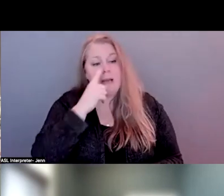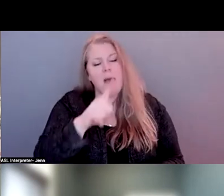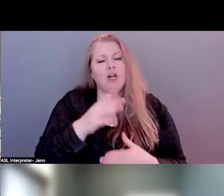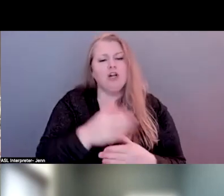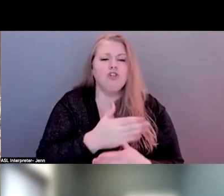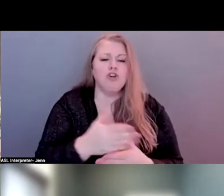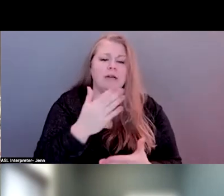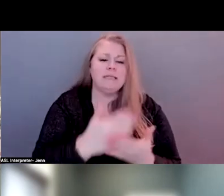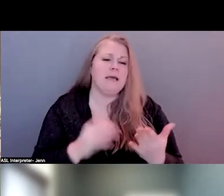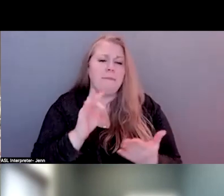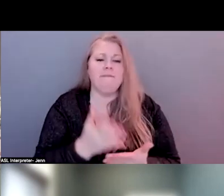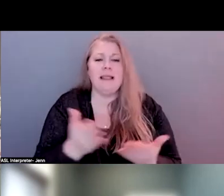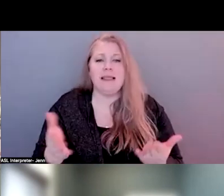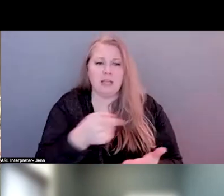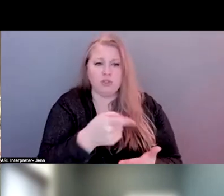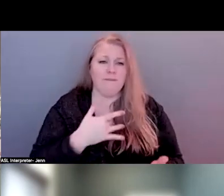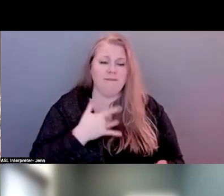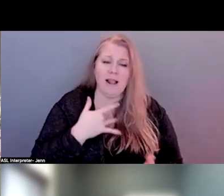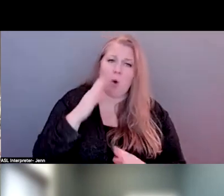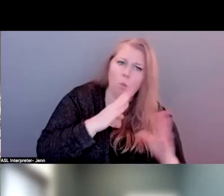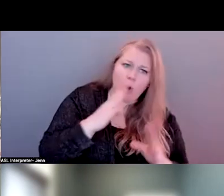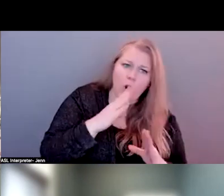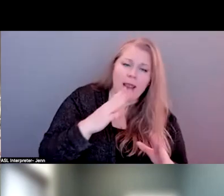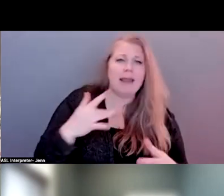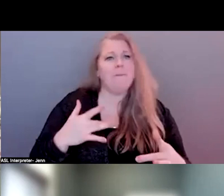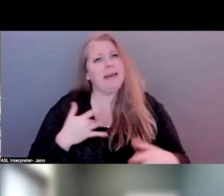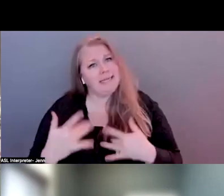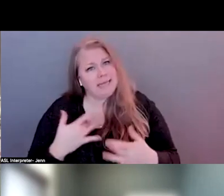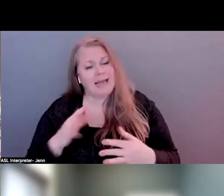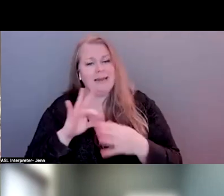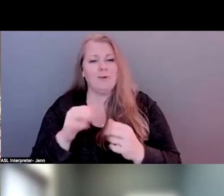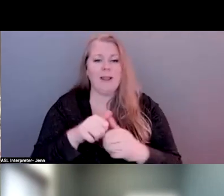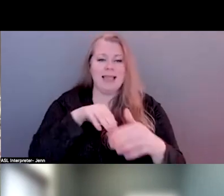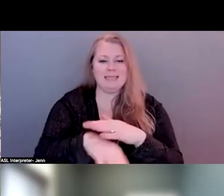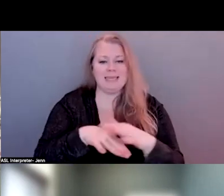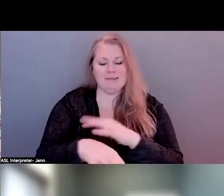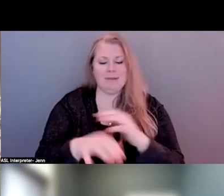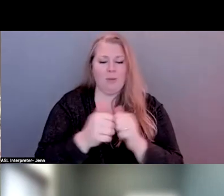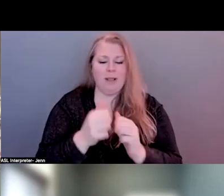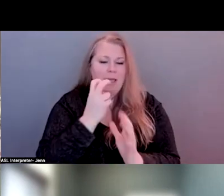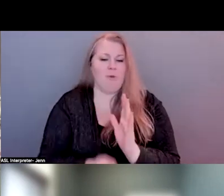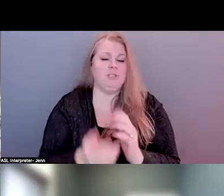that you are both worried about and excited about in terms of accessibility of immersive going forward in the next 20 years?